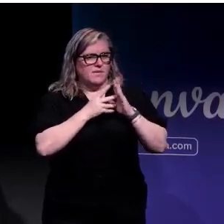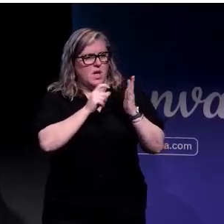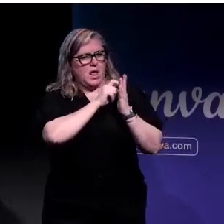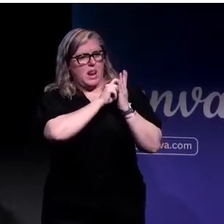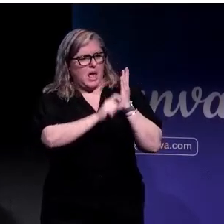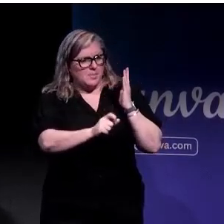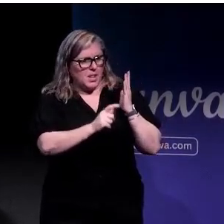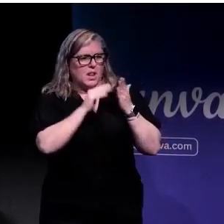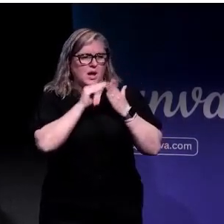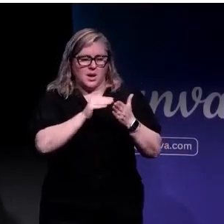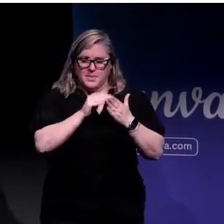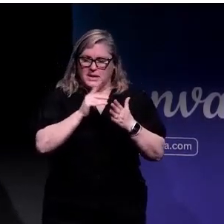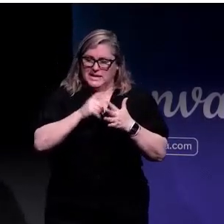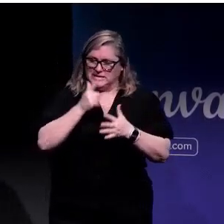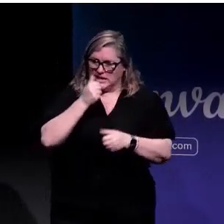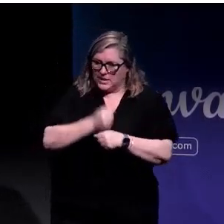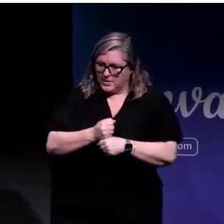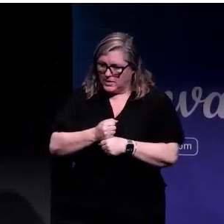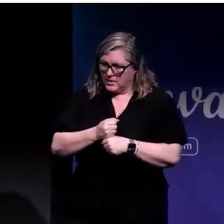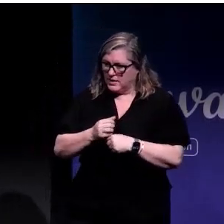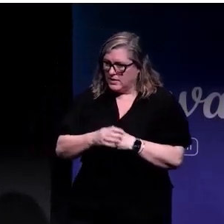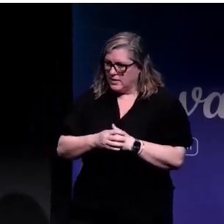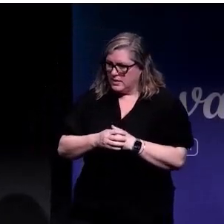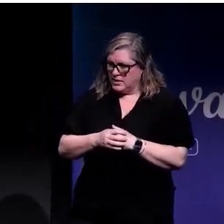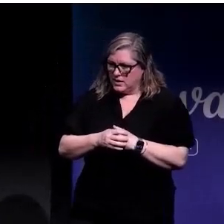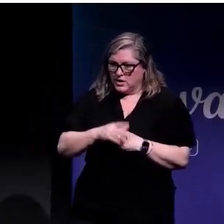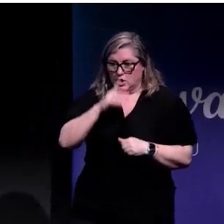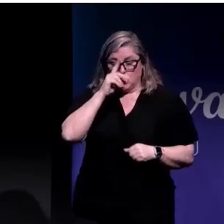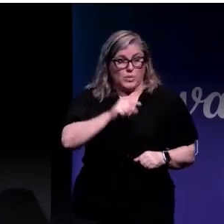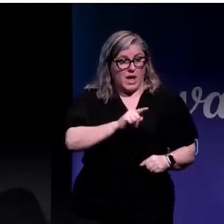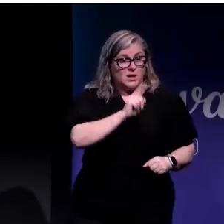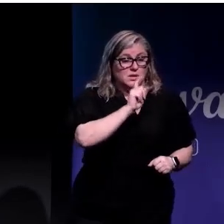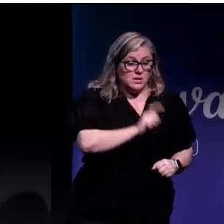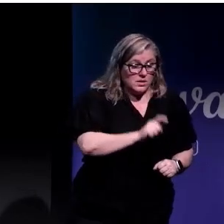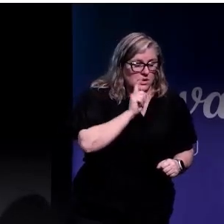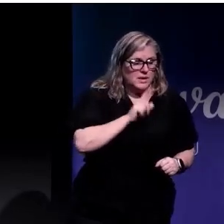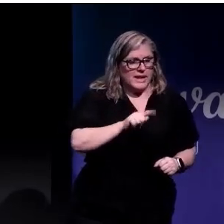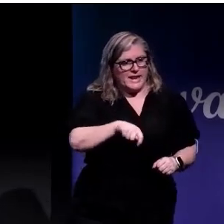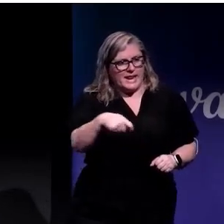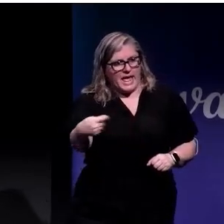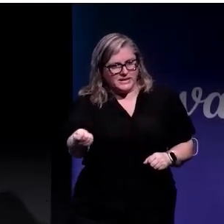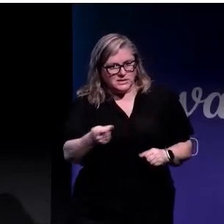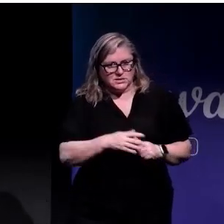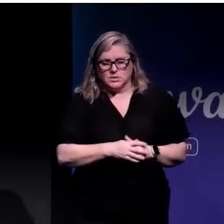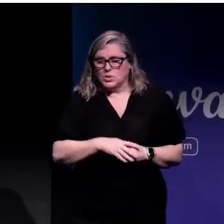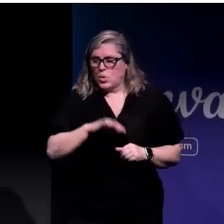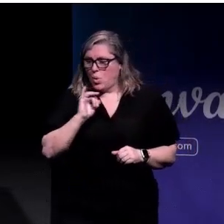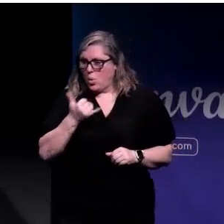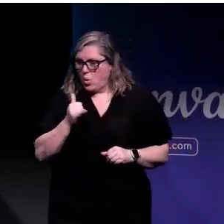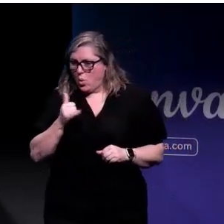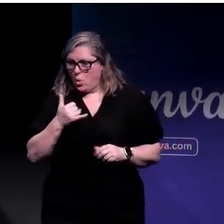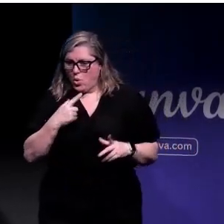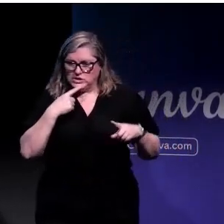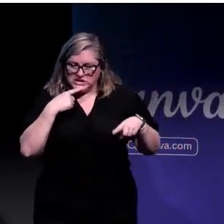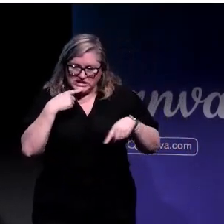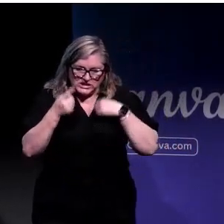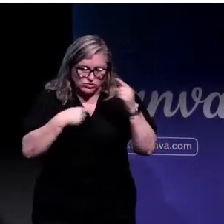We have an example. We could say next for a next button, sure. Or we could actually describe what is going to happen next.